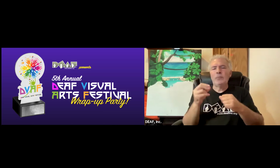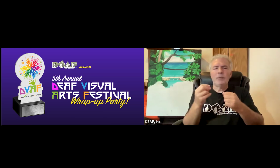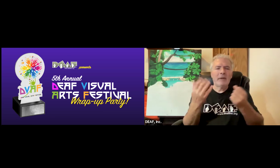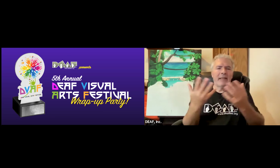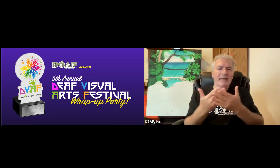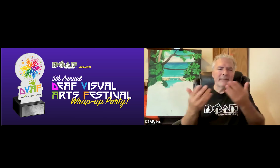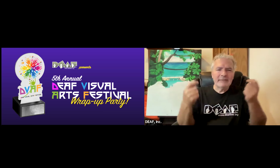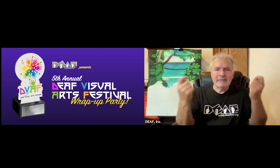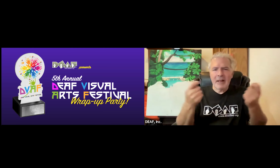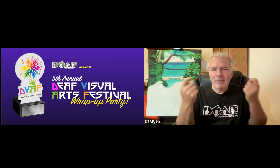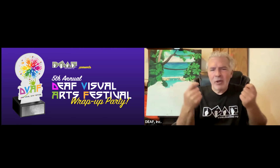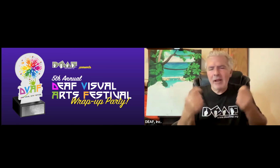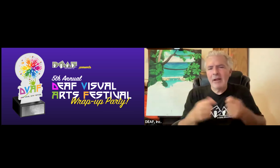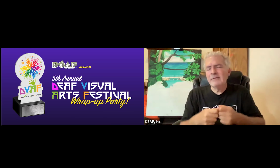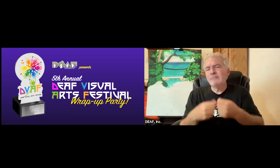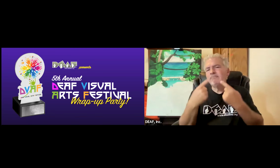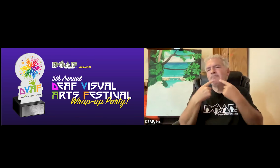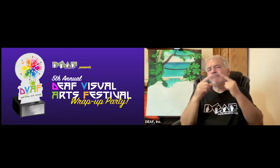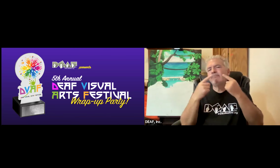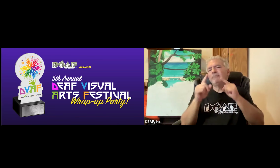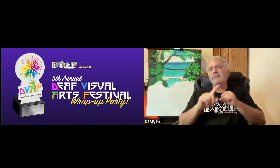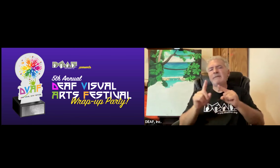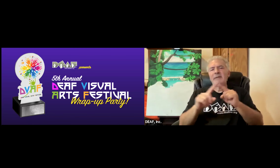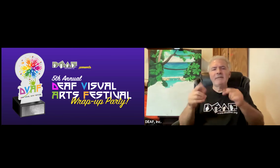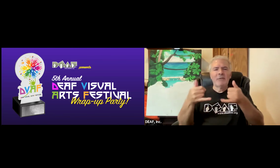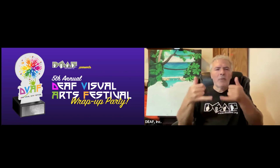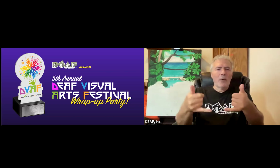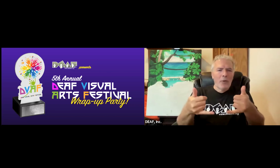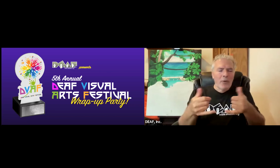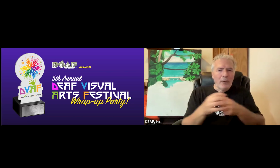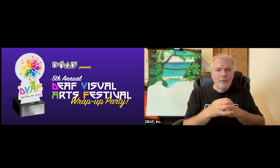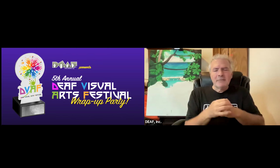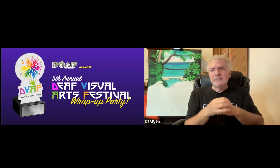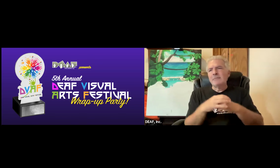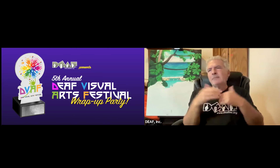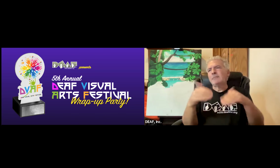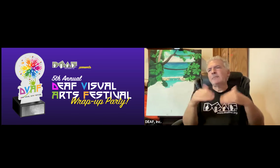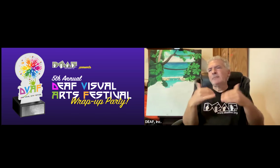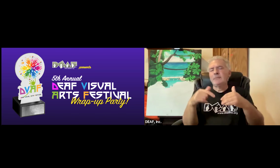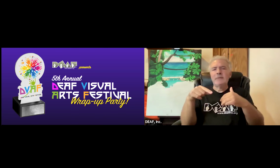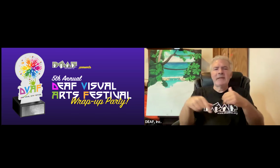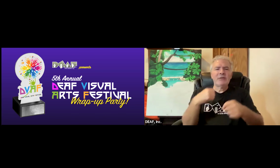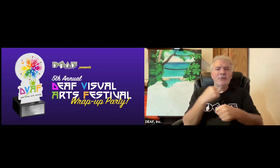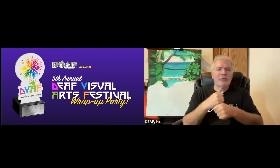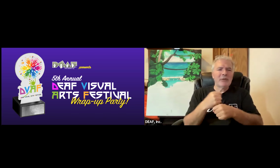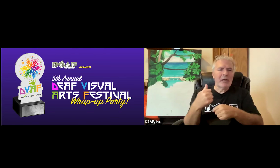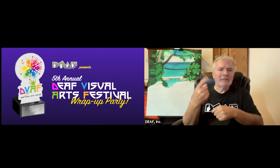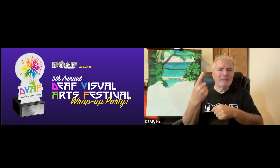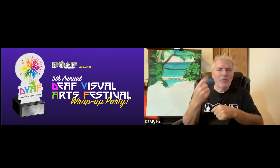We do many things. We have a lot of things to celebrate. We provide a lot of awards,